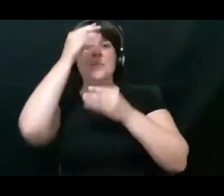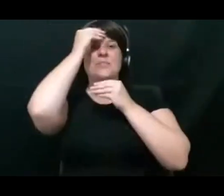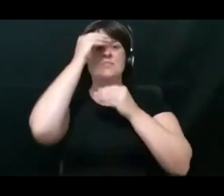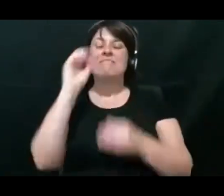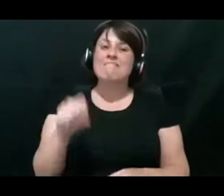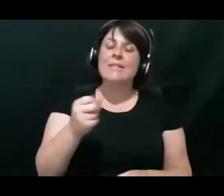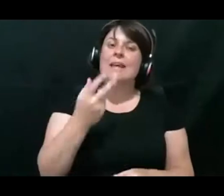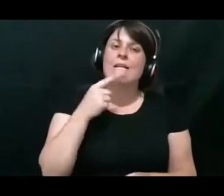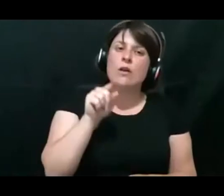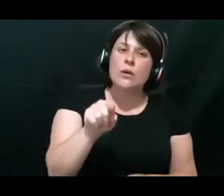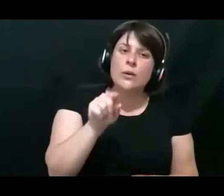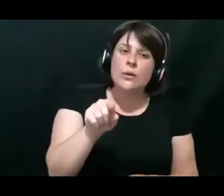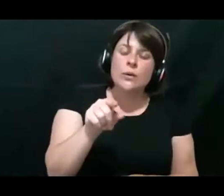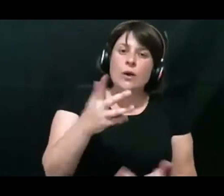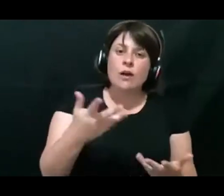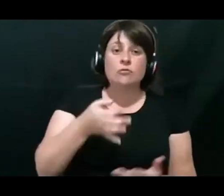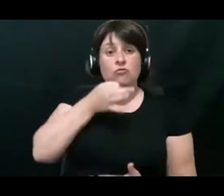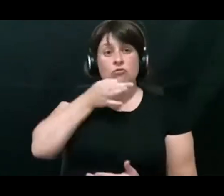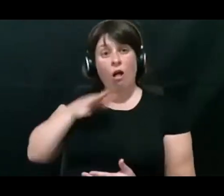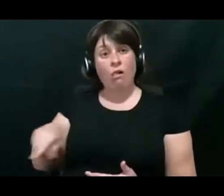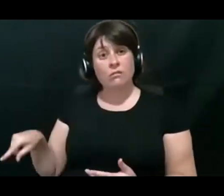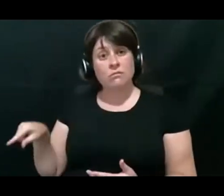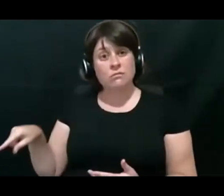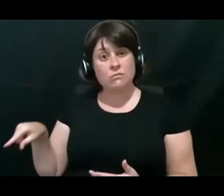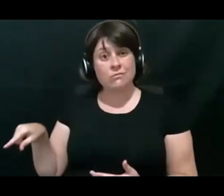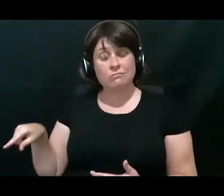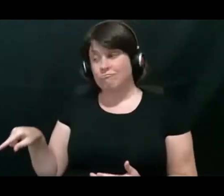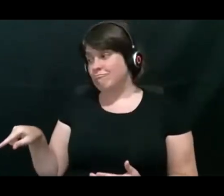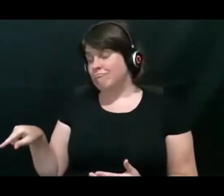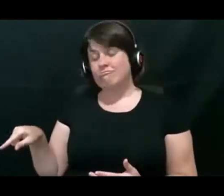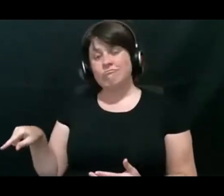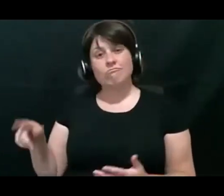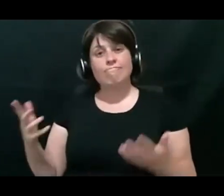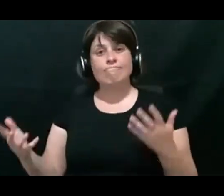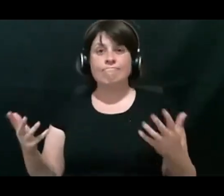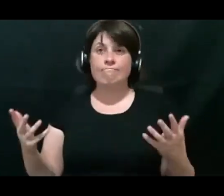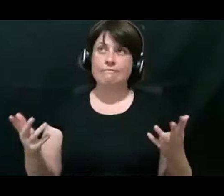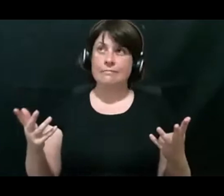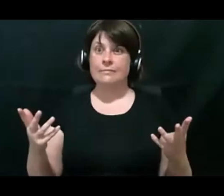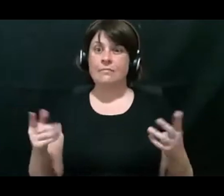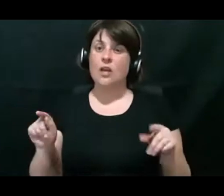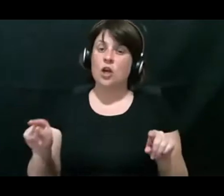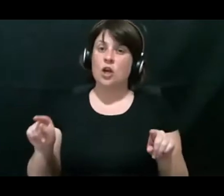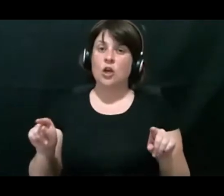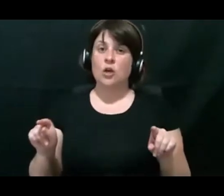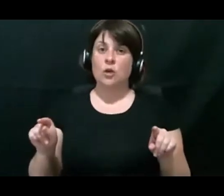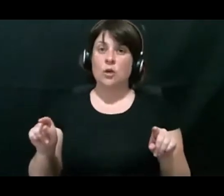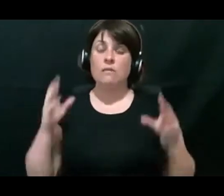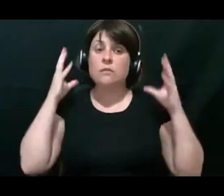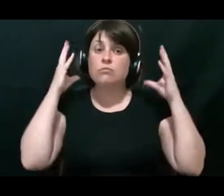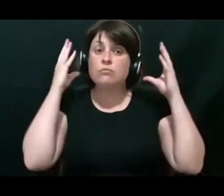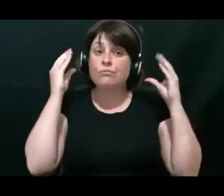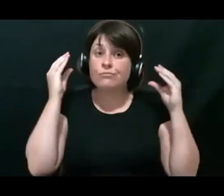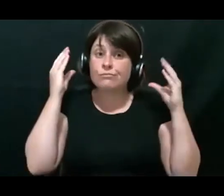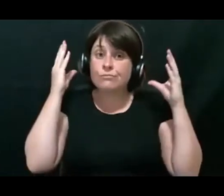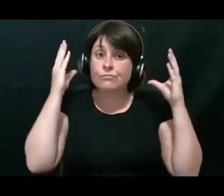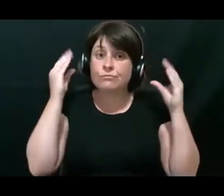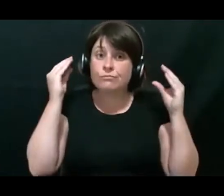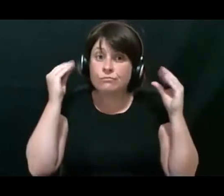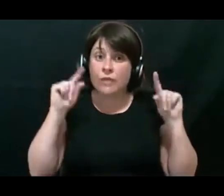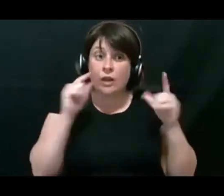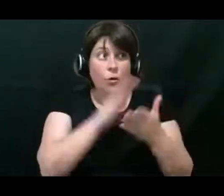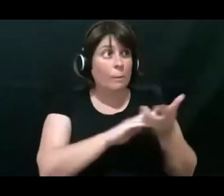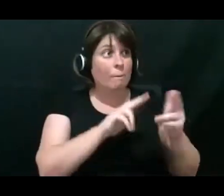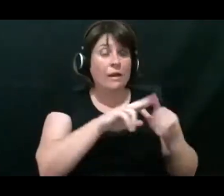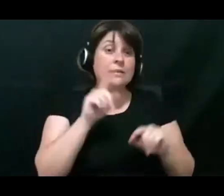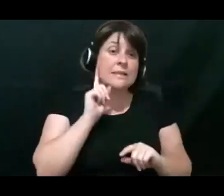If you are a child with a degree of hearing loss in a hearing family, it might be the